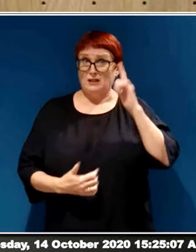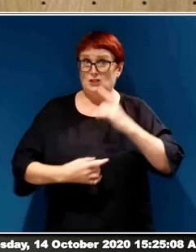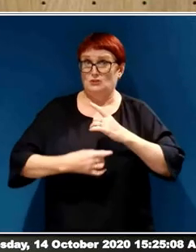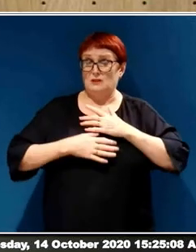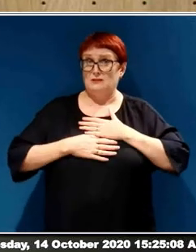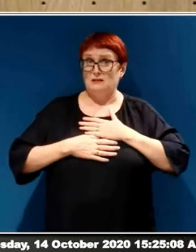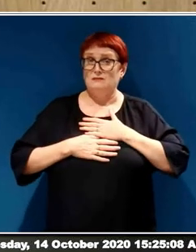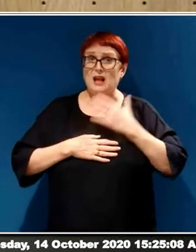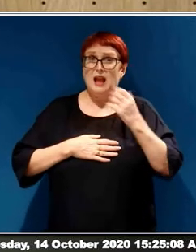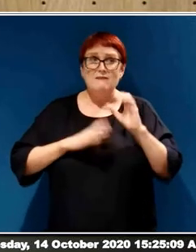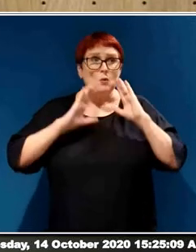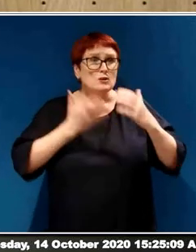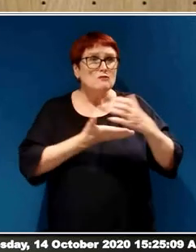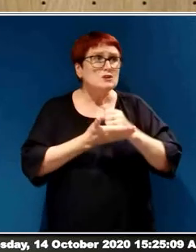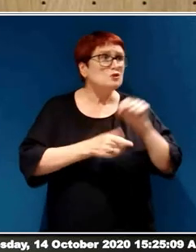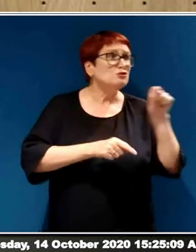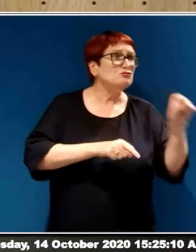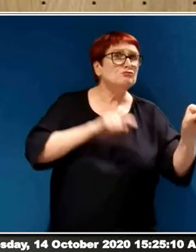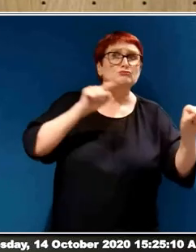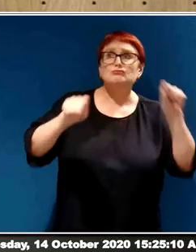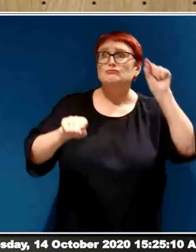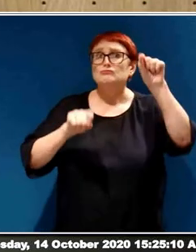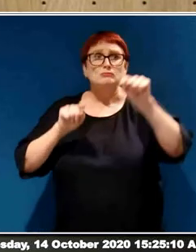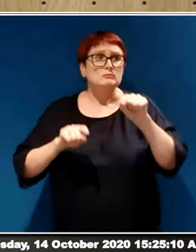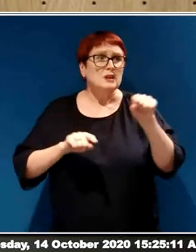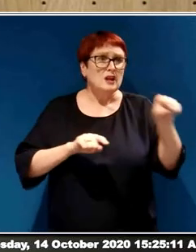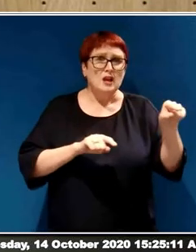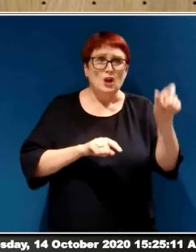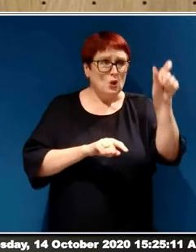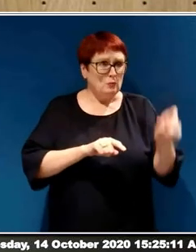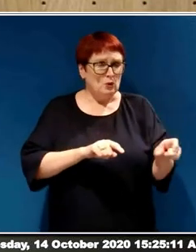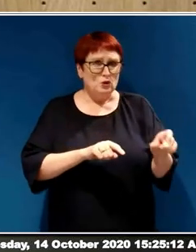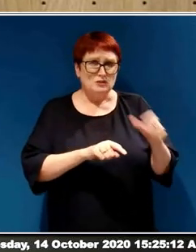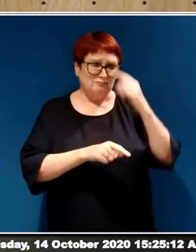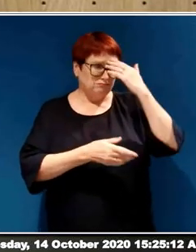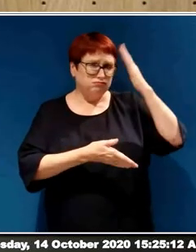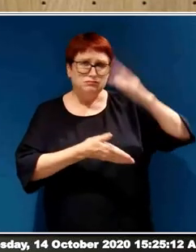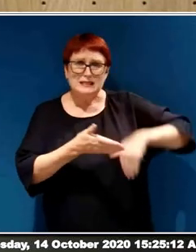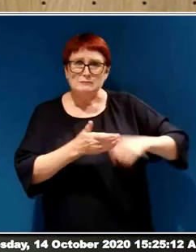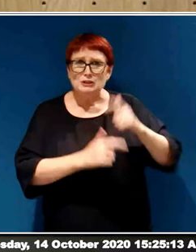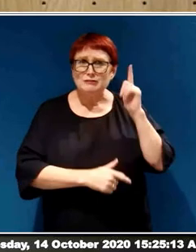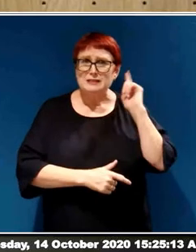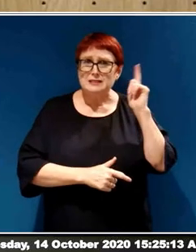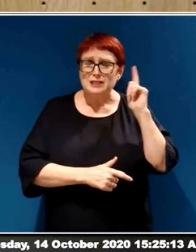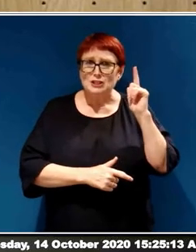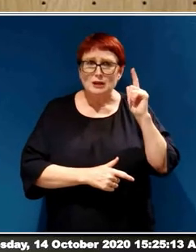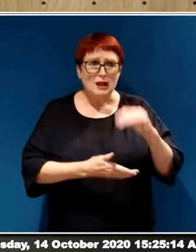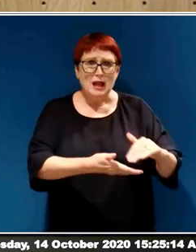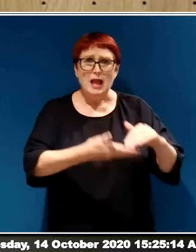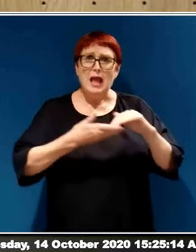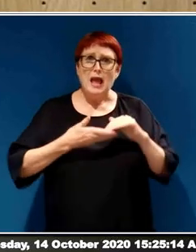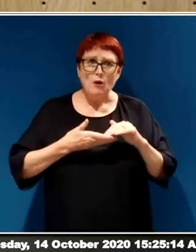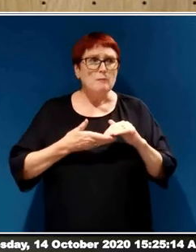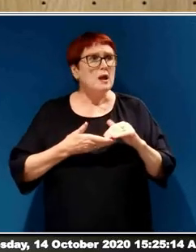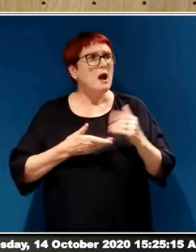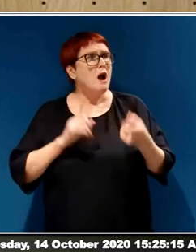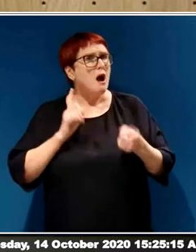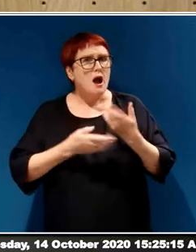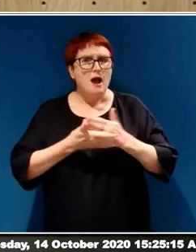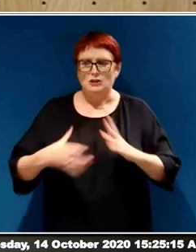experienced teachers that show us how to include students, categories of